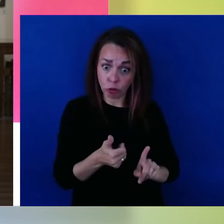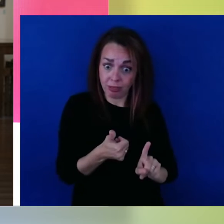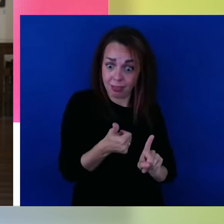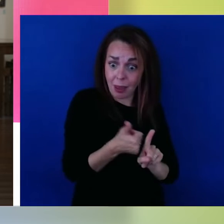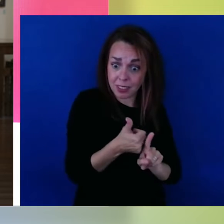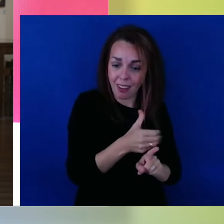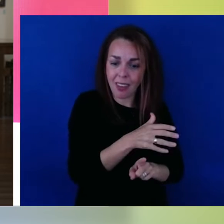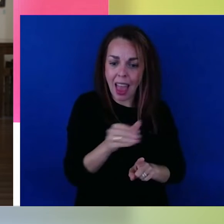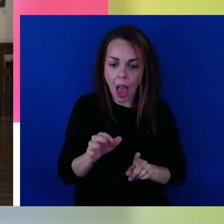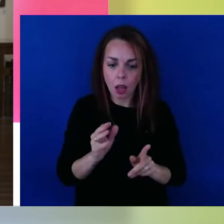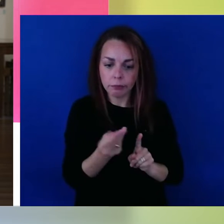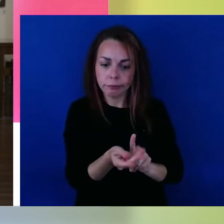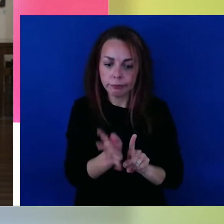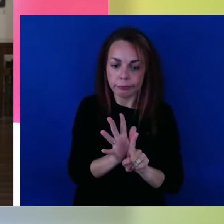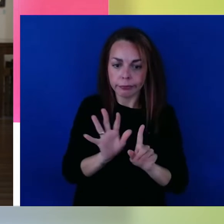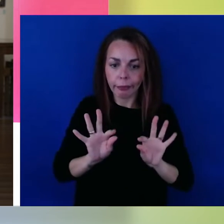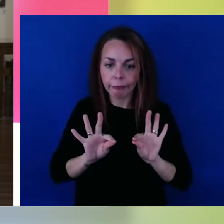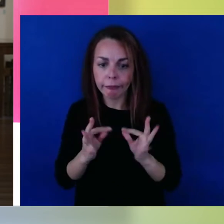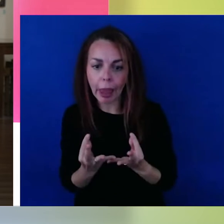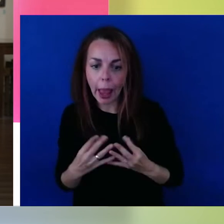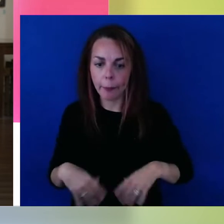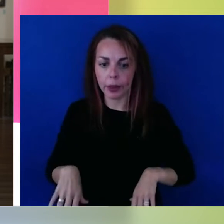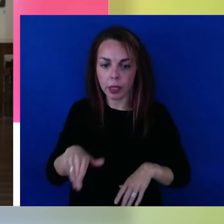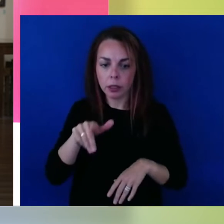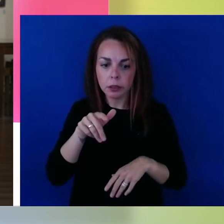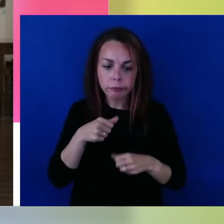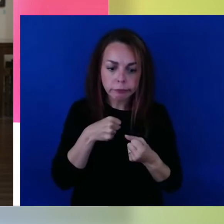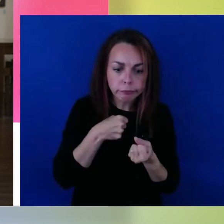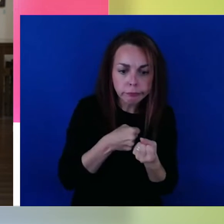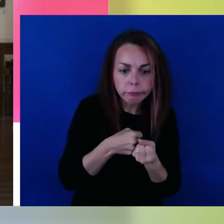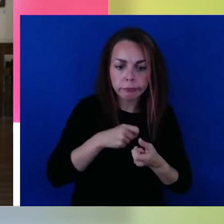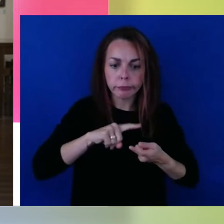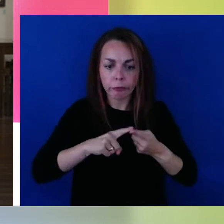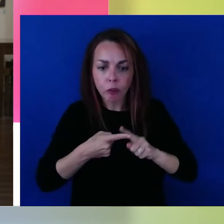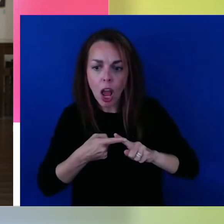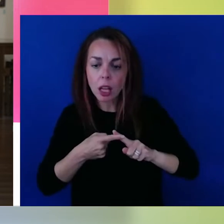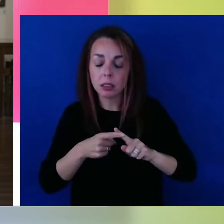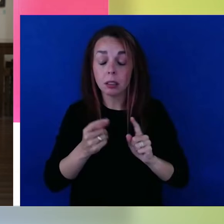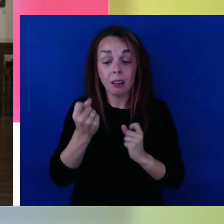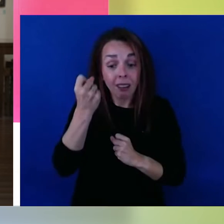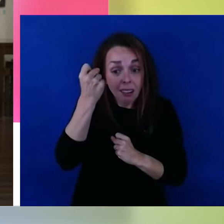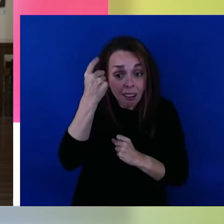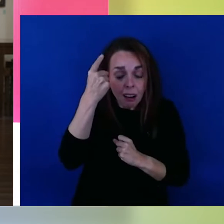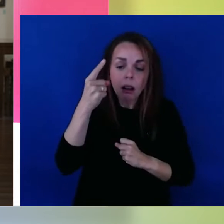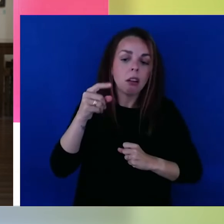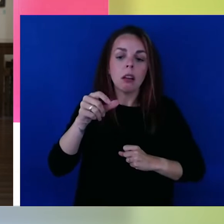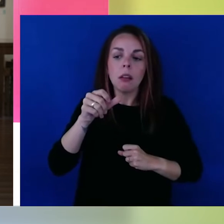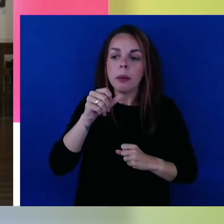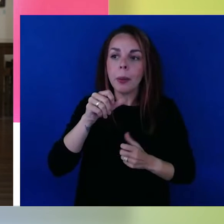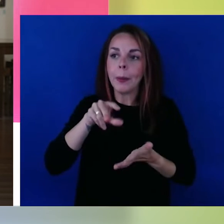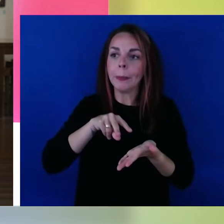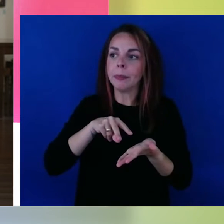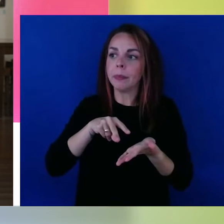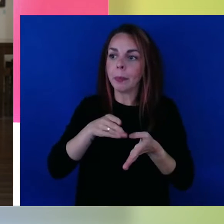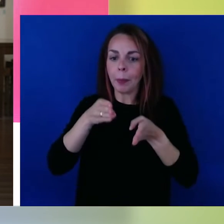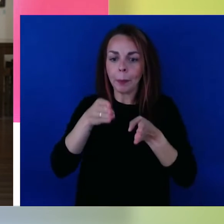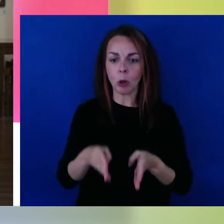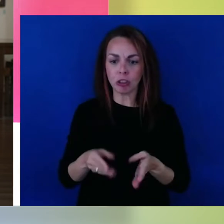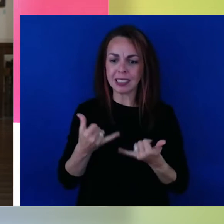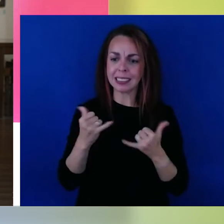but also for families and close loved ones. However, it doesn't cause a person to lose their desire